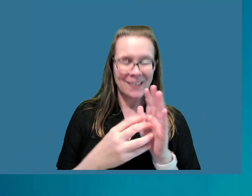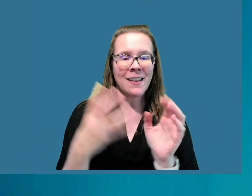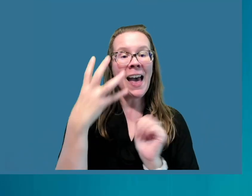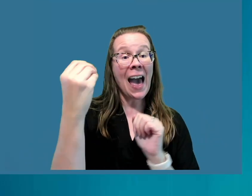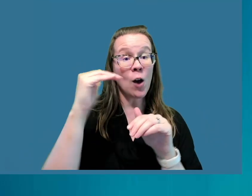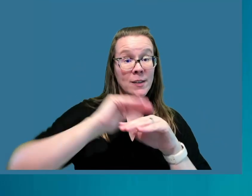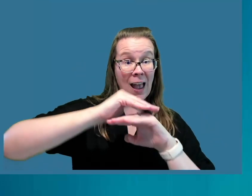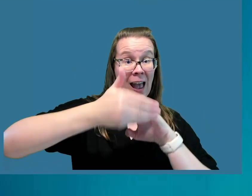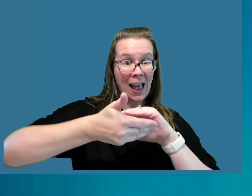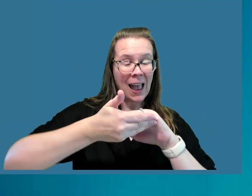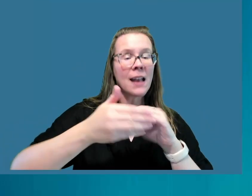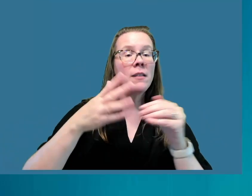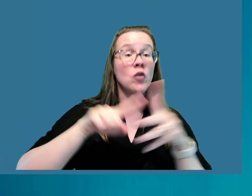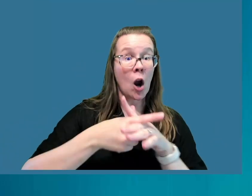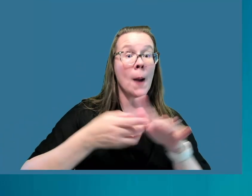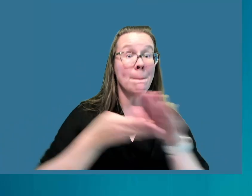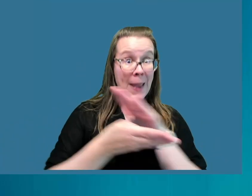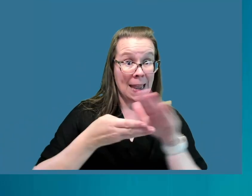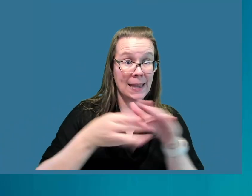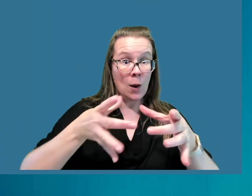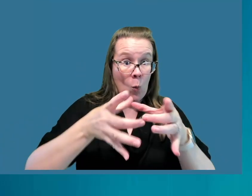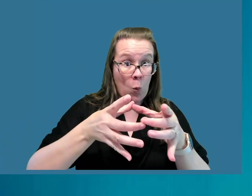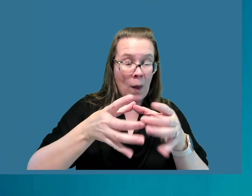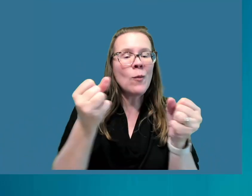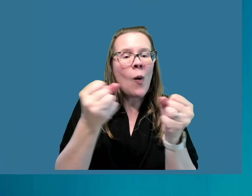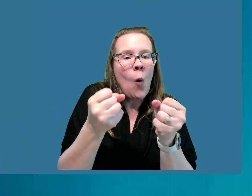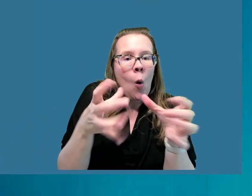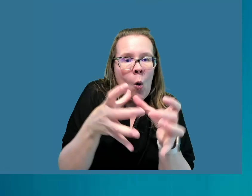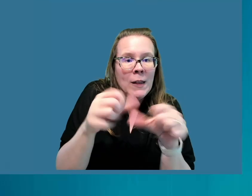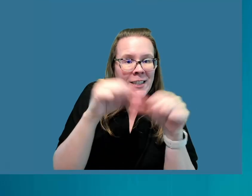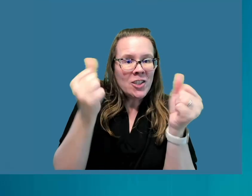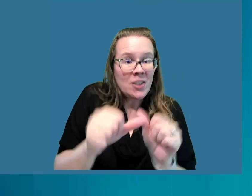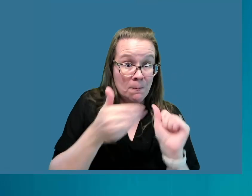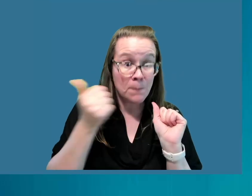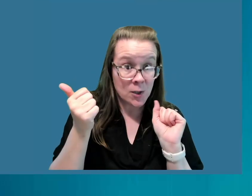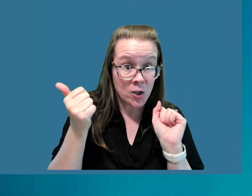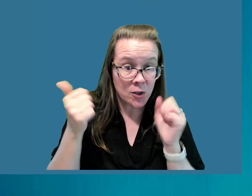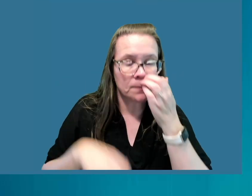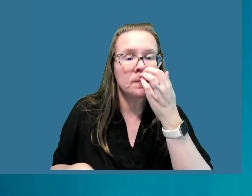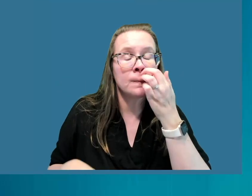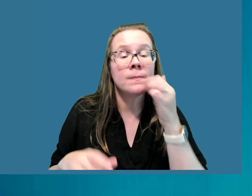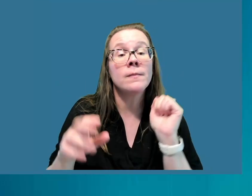the cookies will spread more. And the edges will be less crisp. So if if you put them in cold,